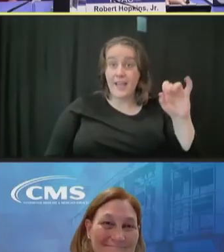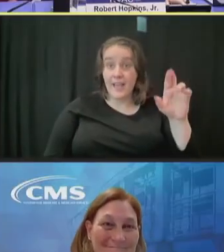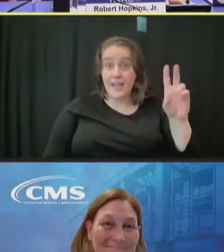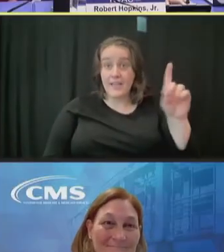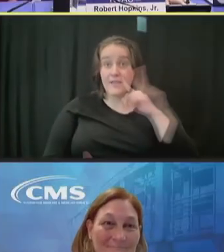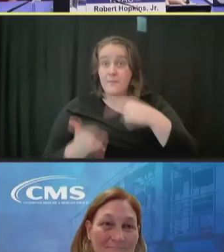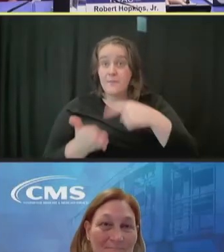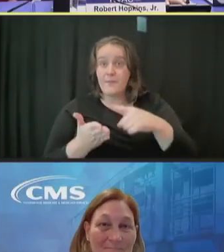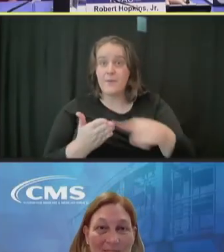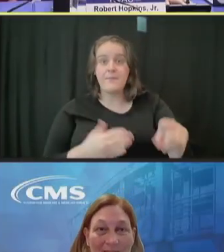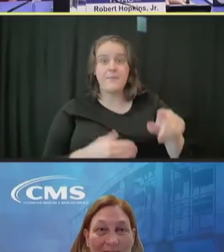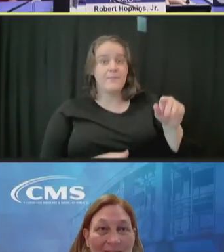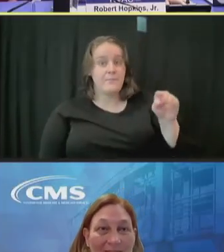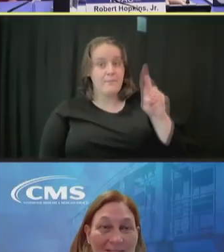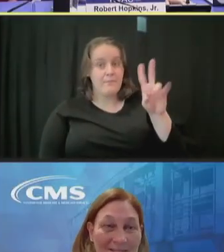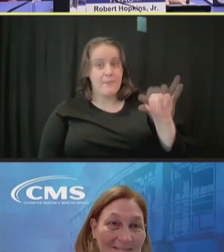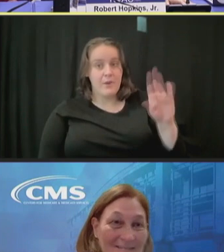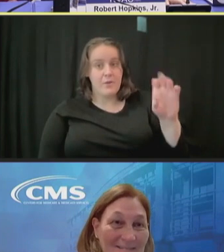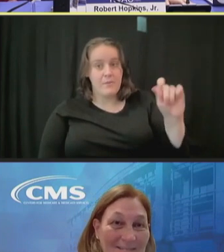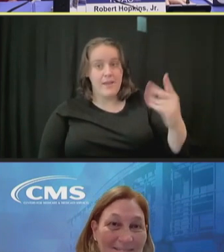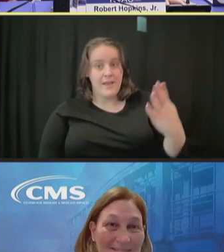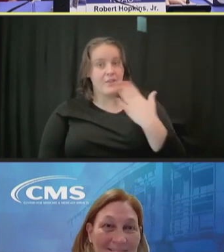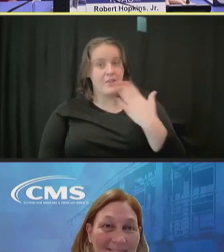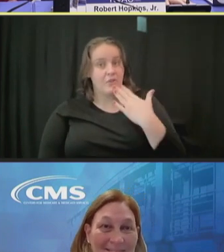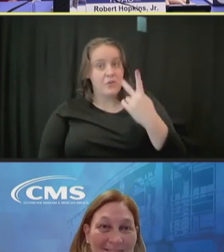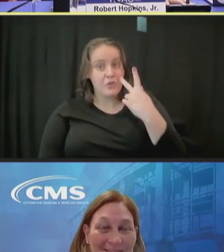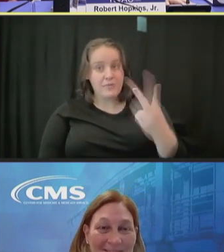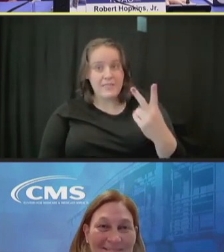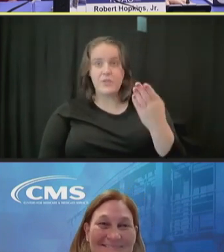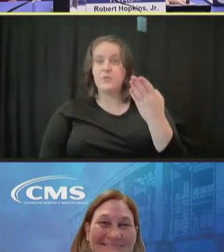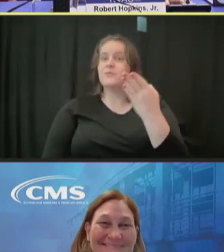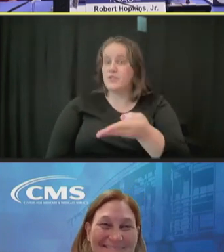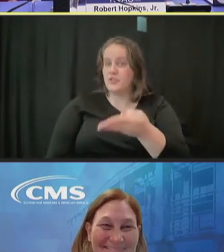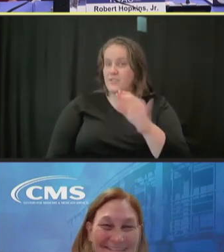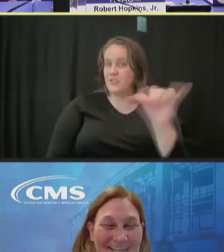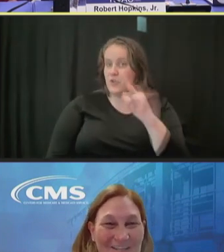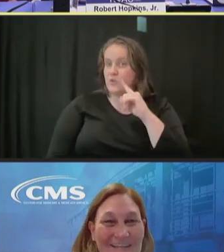good to see you on the screen. Now, Mary Beth is also a member of the committee.